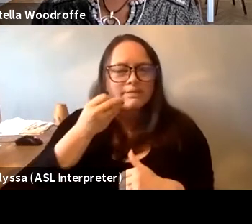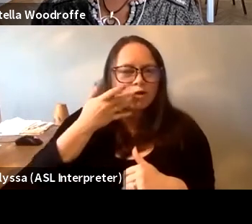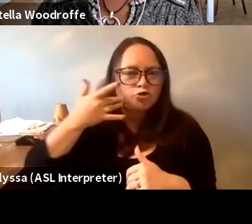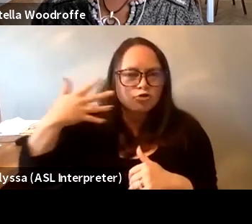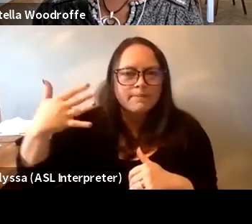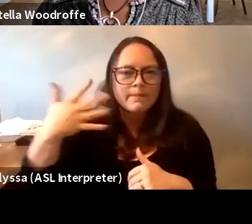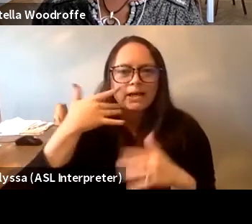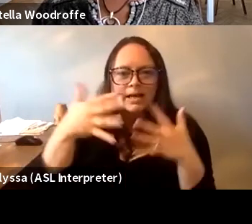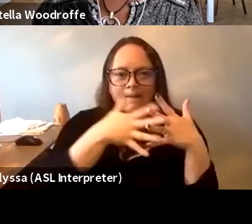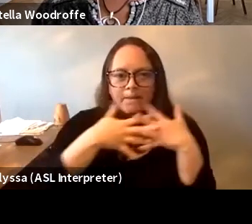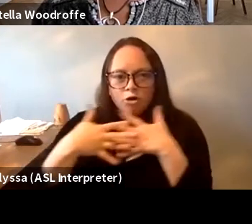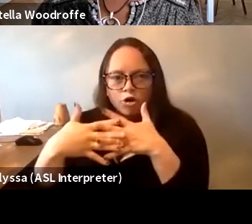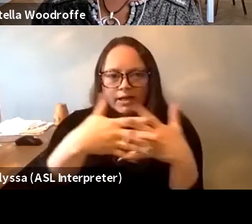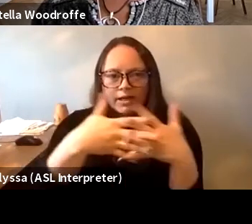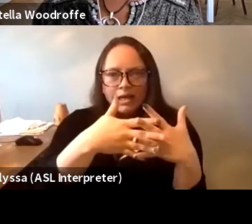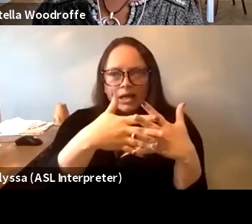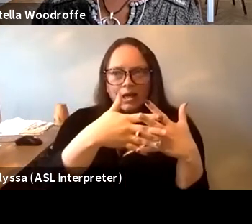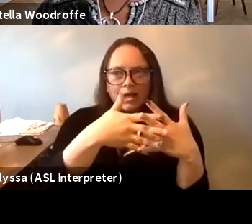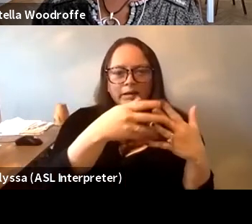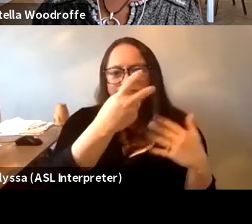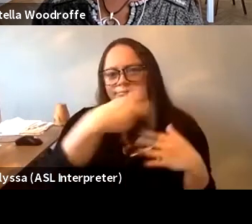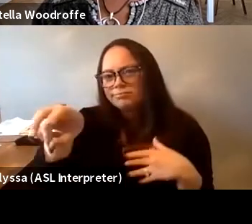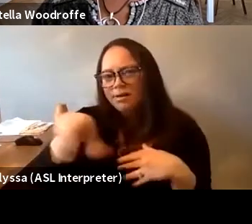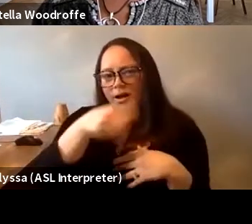elsewhere, because I'm protecting him in a way because